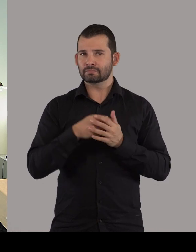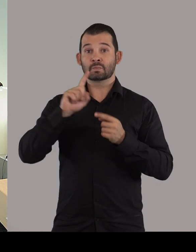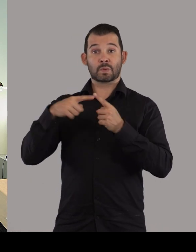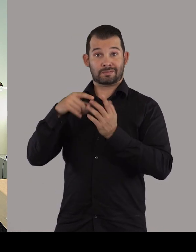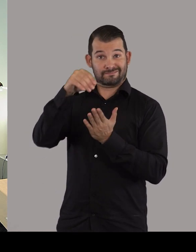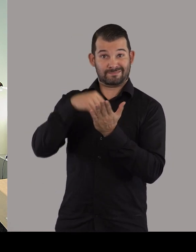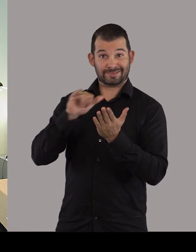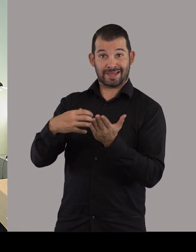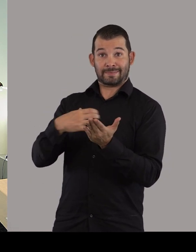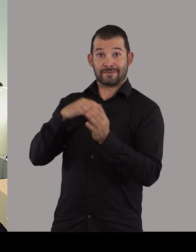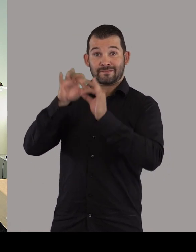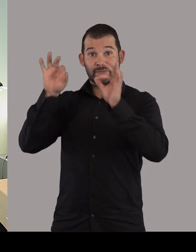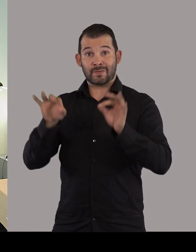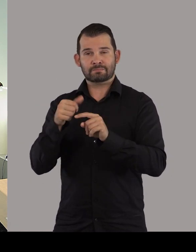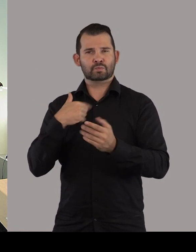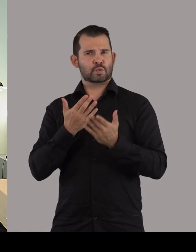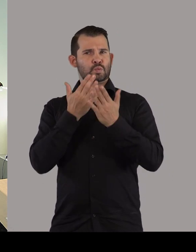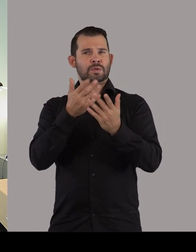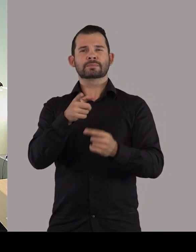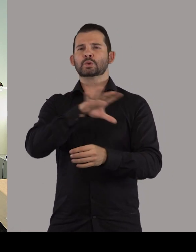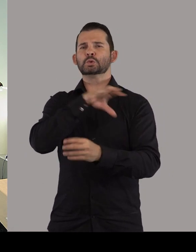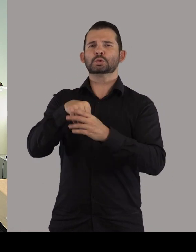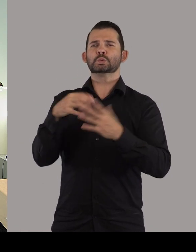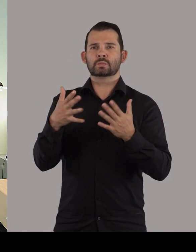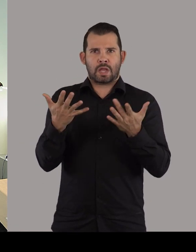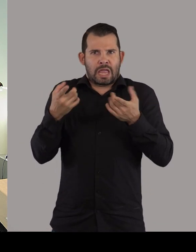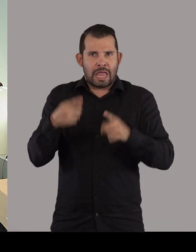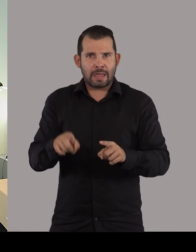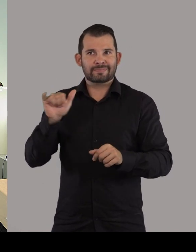we recommend that you include what happened at the functional assessment,